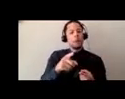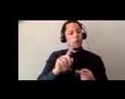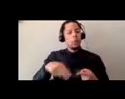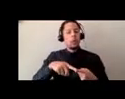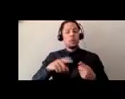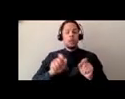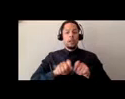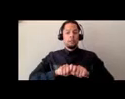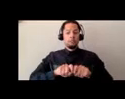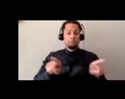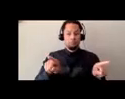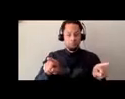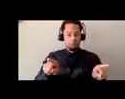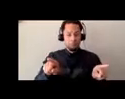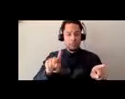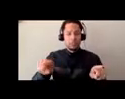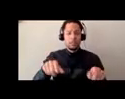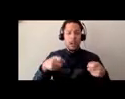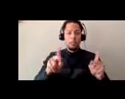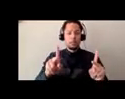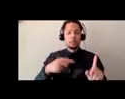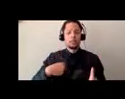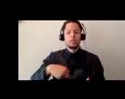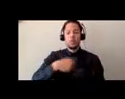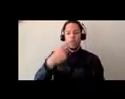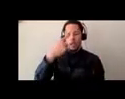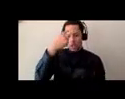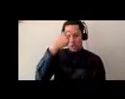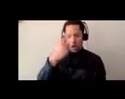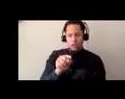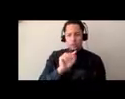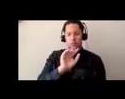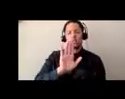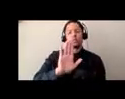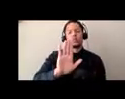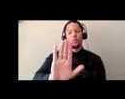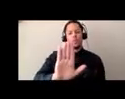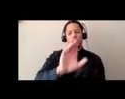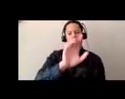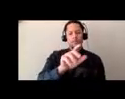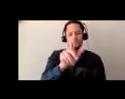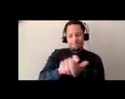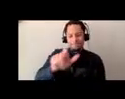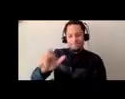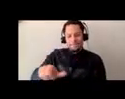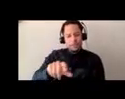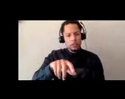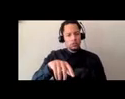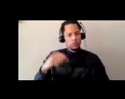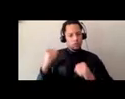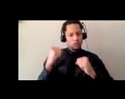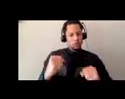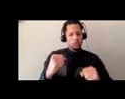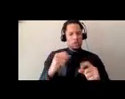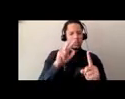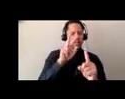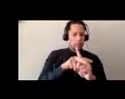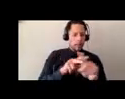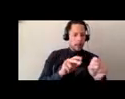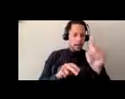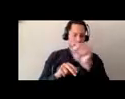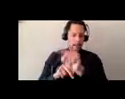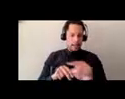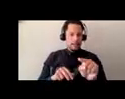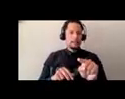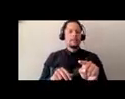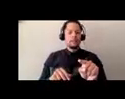we thought your strengths lie and where you could play and if there's some other area,